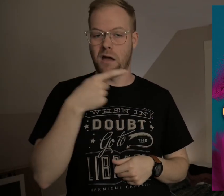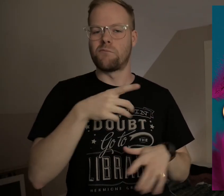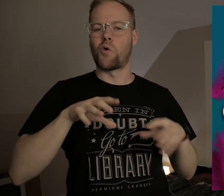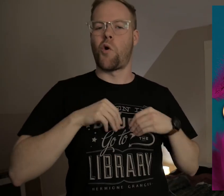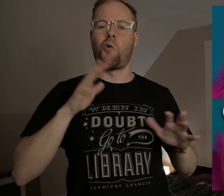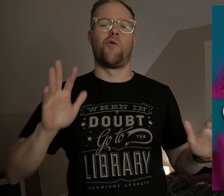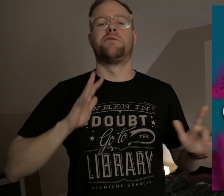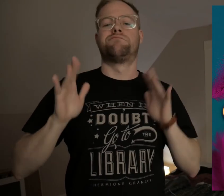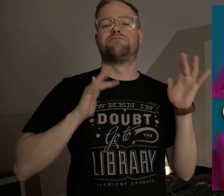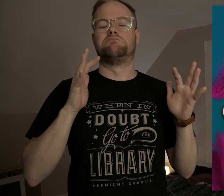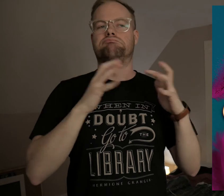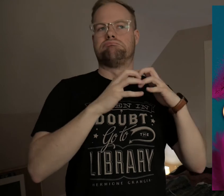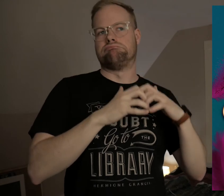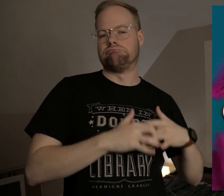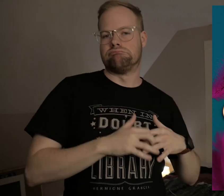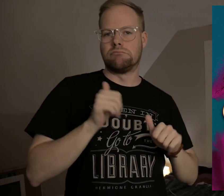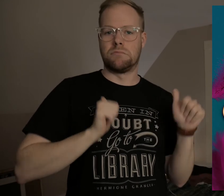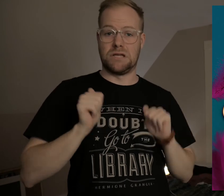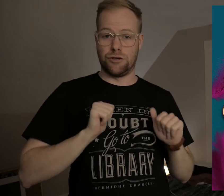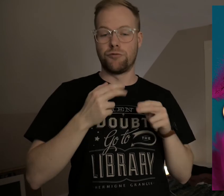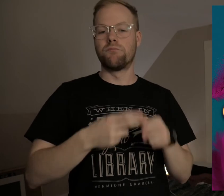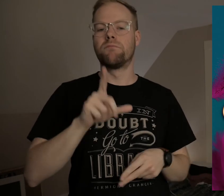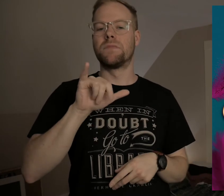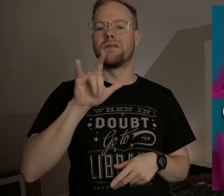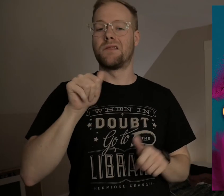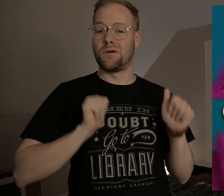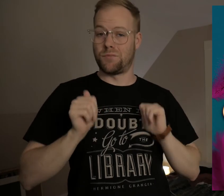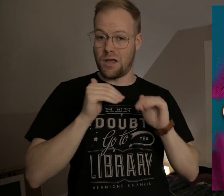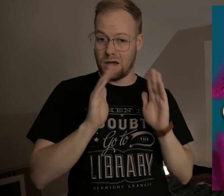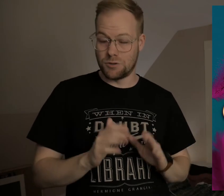who owns a grandiose and rundown theater called the Lily Playhouse.